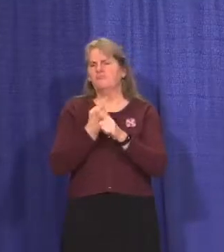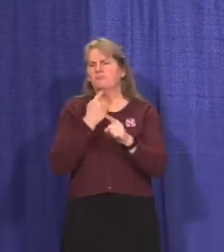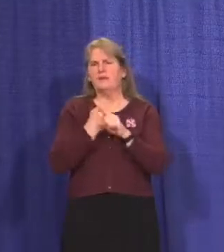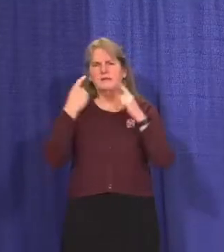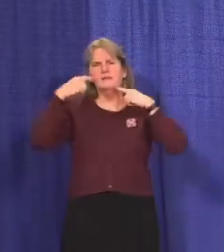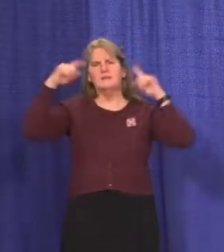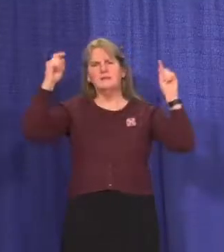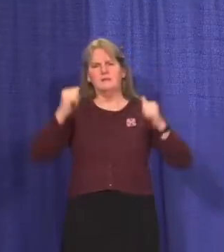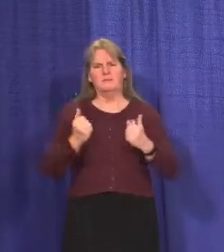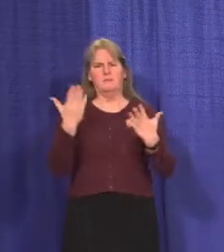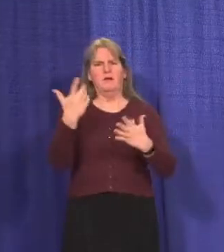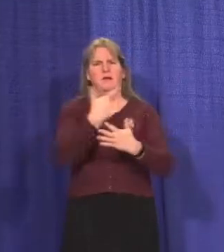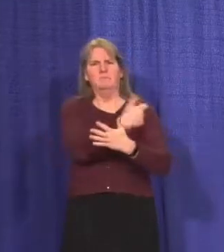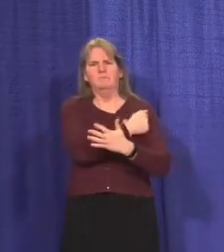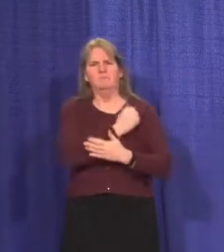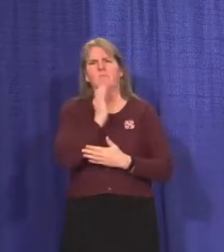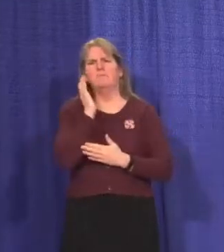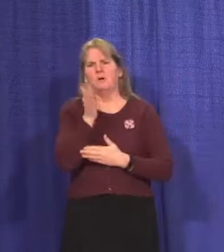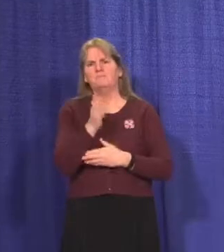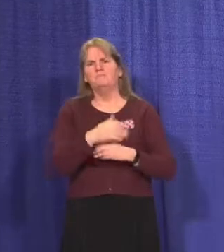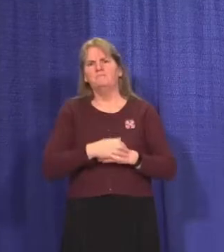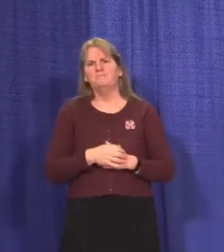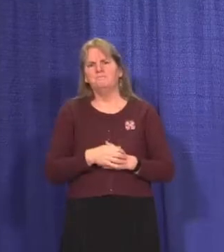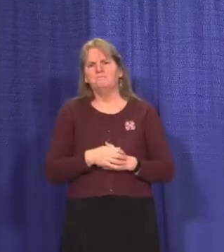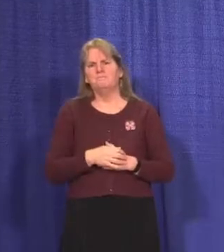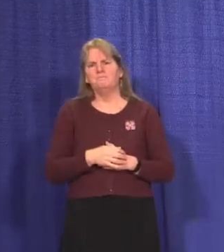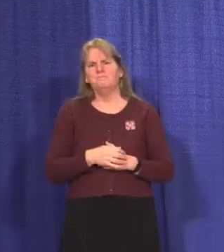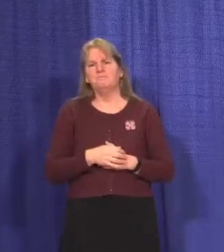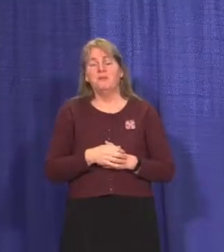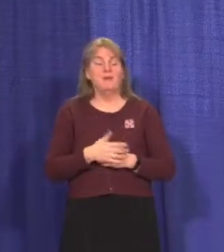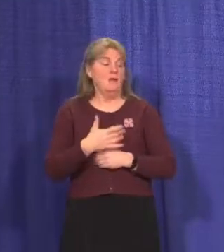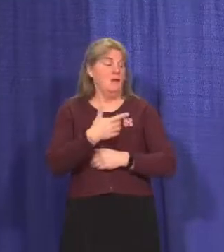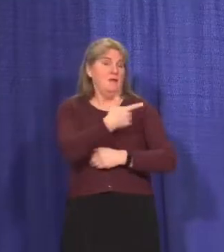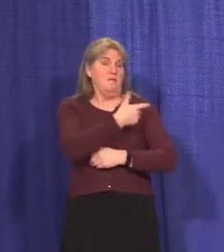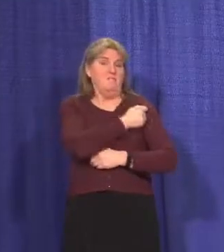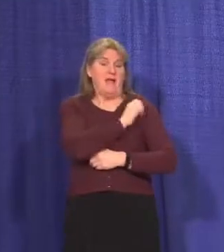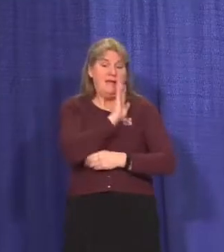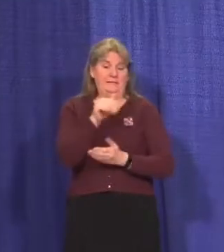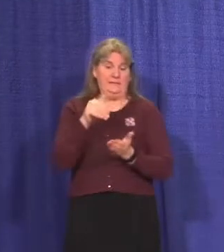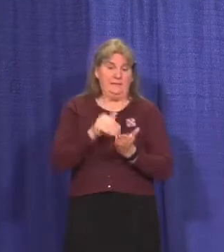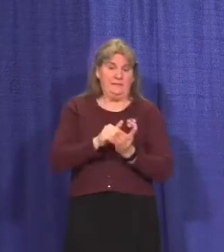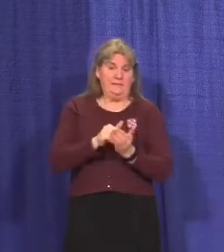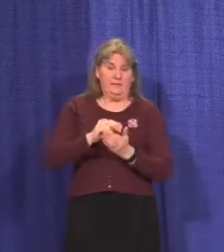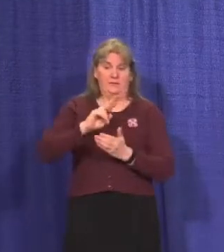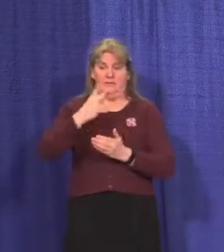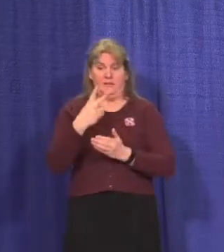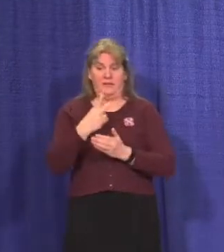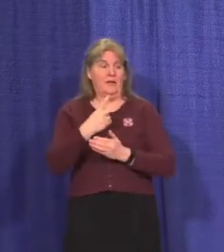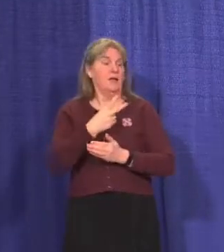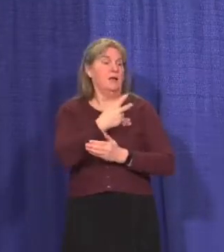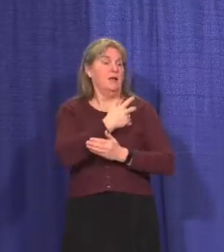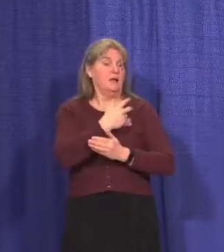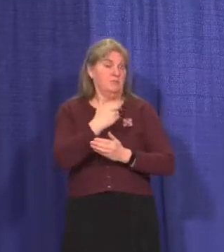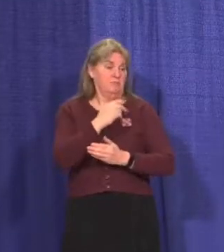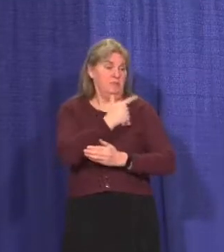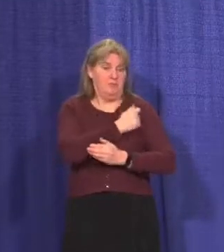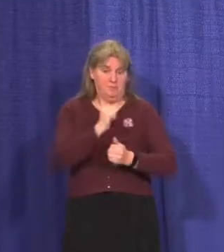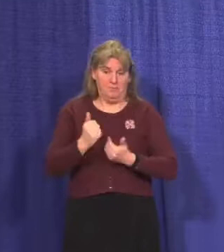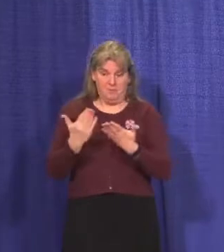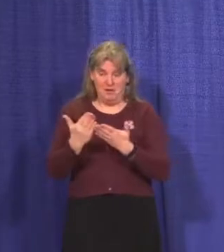And the vaccine clinics proceed with second doses and these will go well. And this been ramblings about